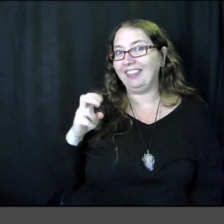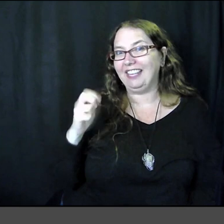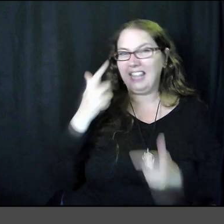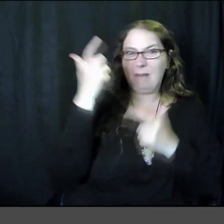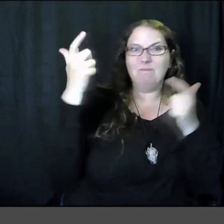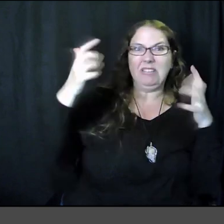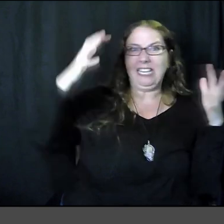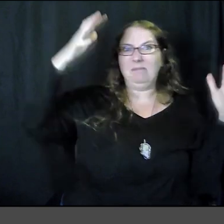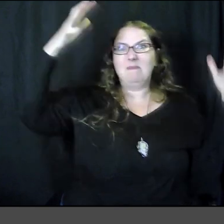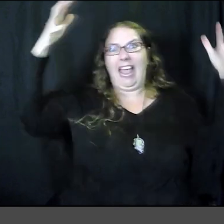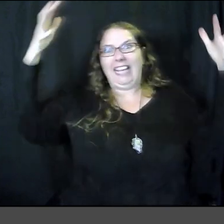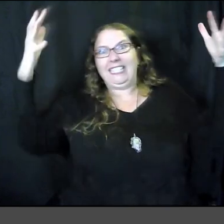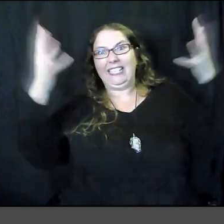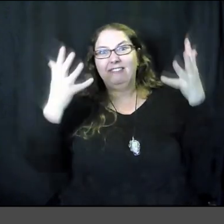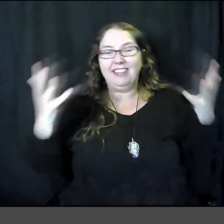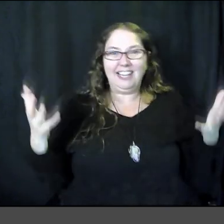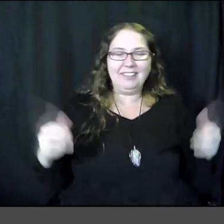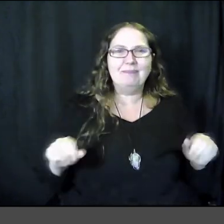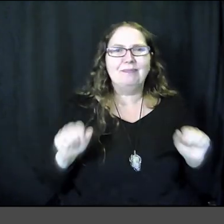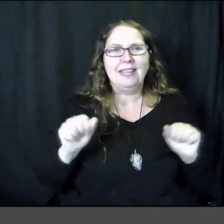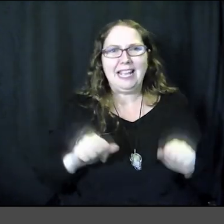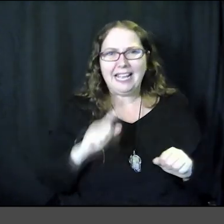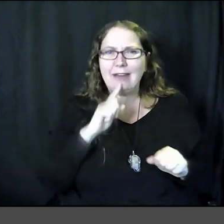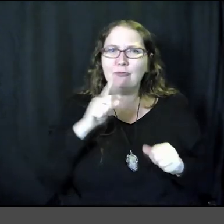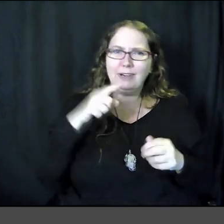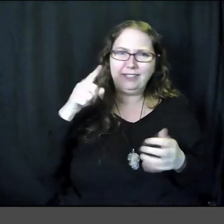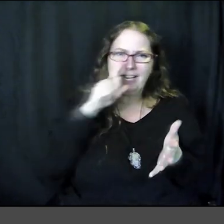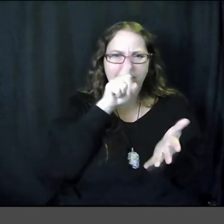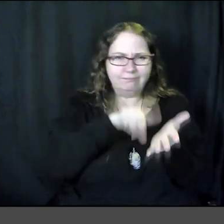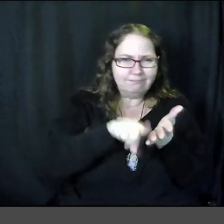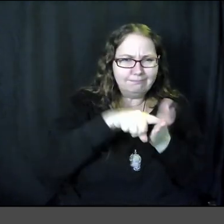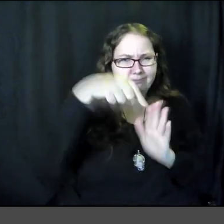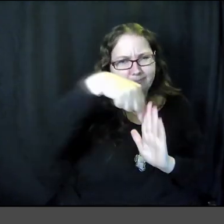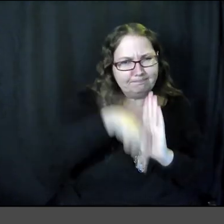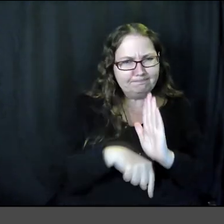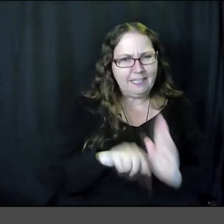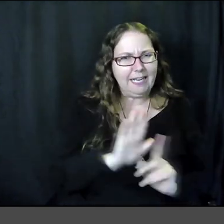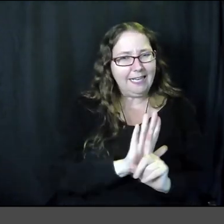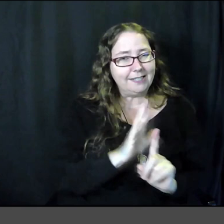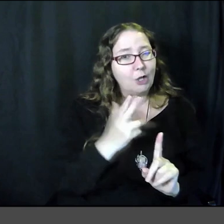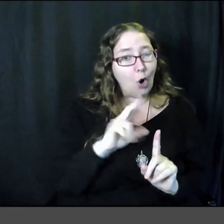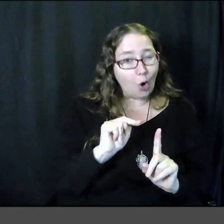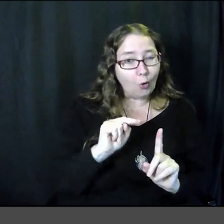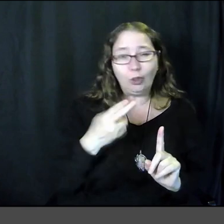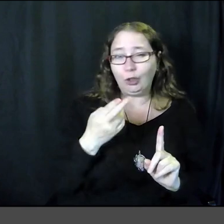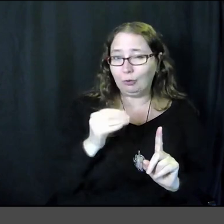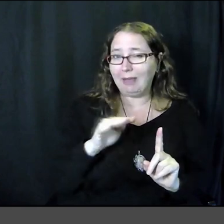INTO ITS OWN HUMANITY AND IS ABLE SEE THE OTHER, THE OTHER'S HUMANITY.